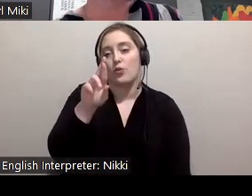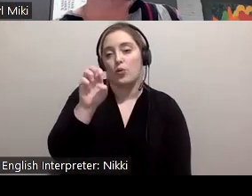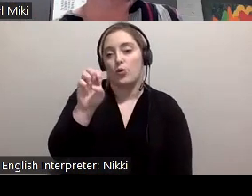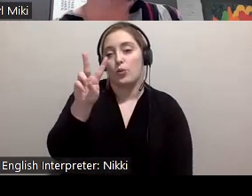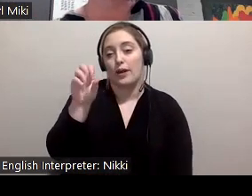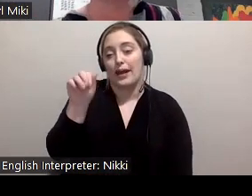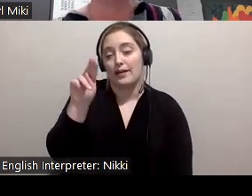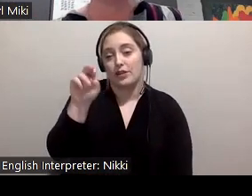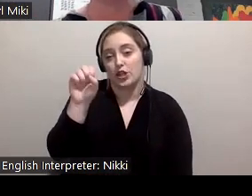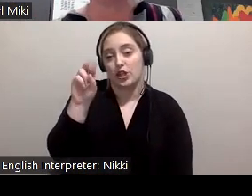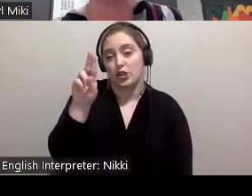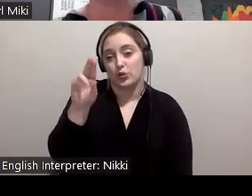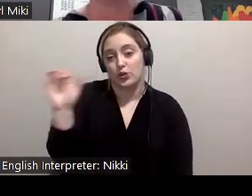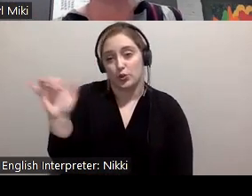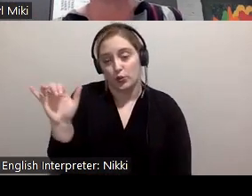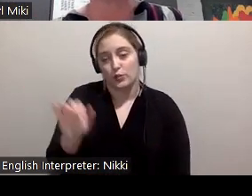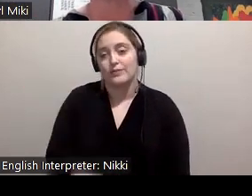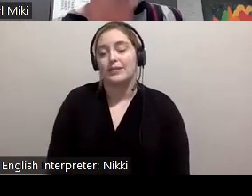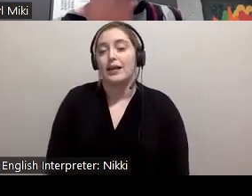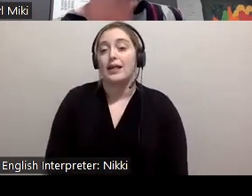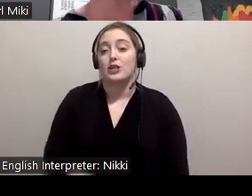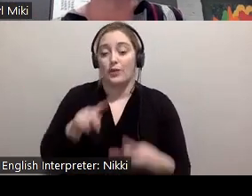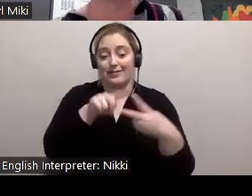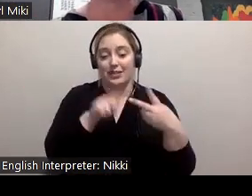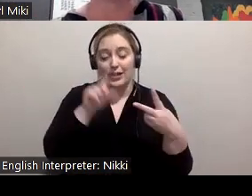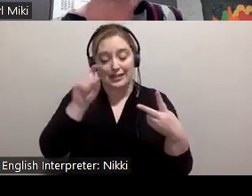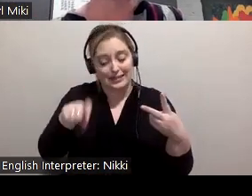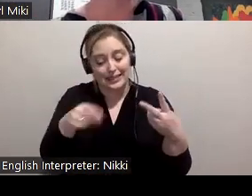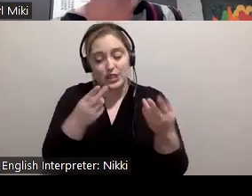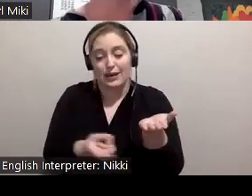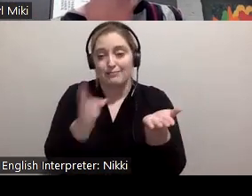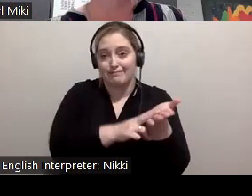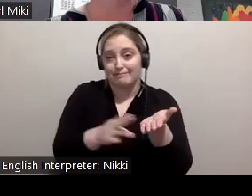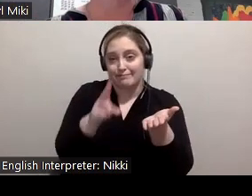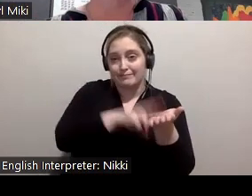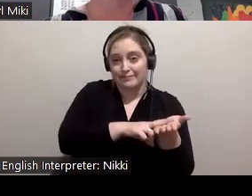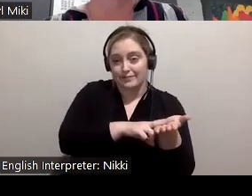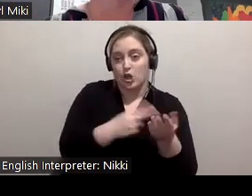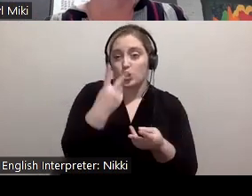signed by two of your organization's board members.